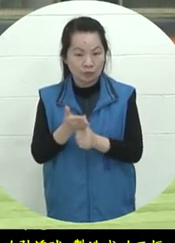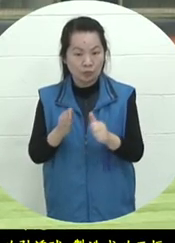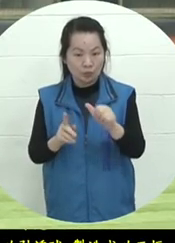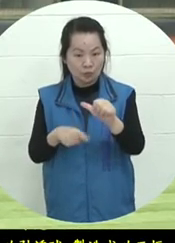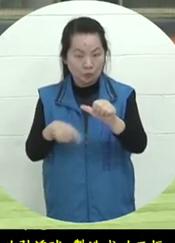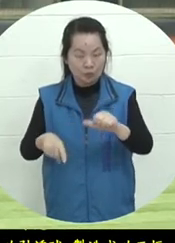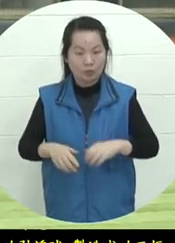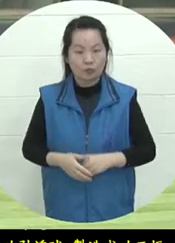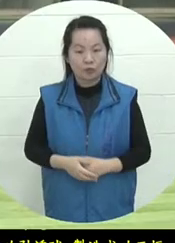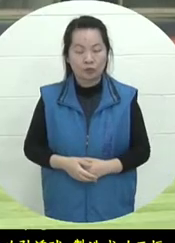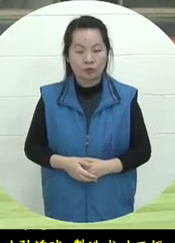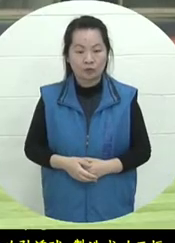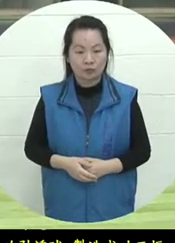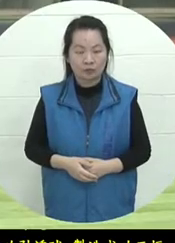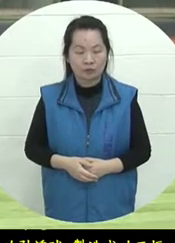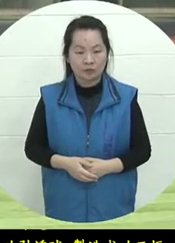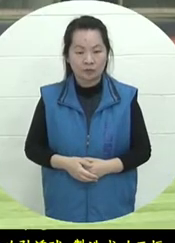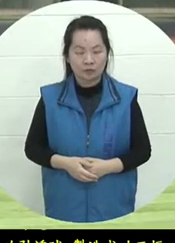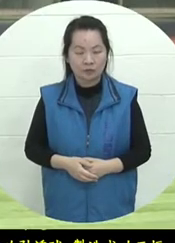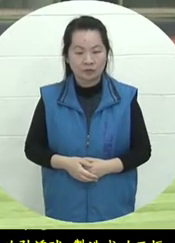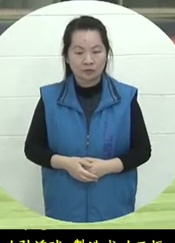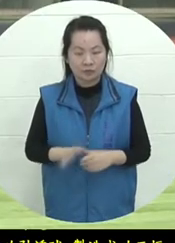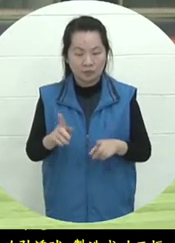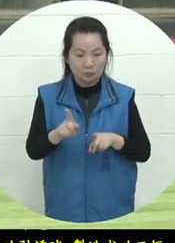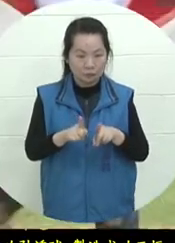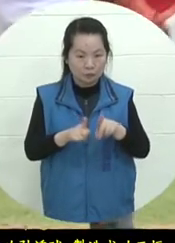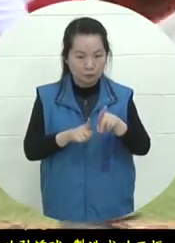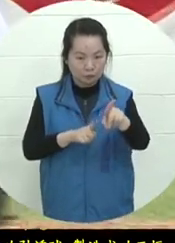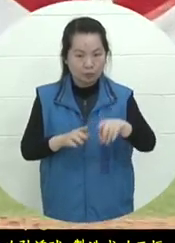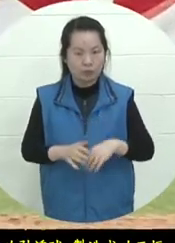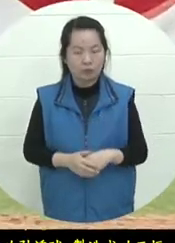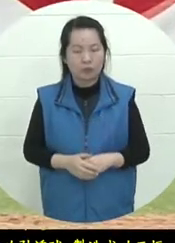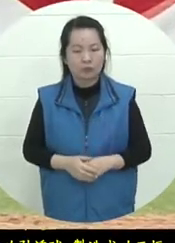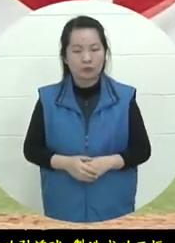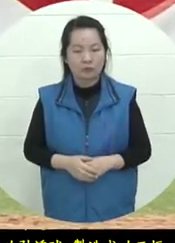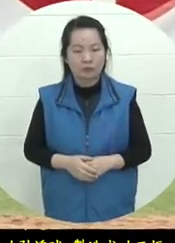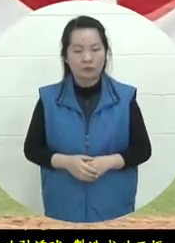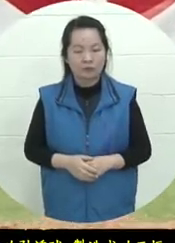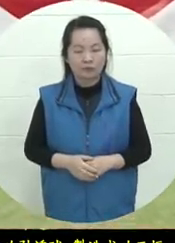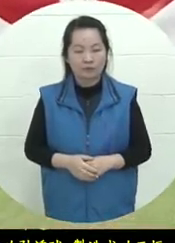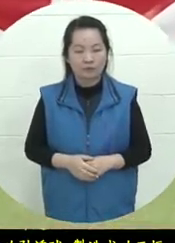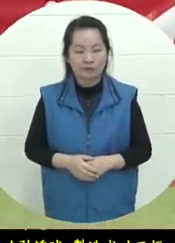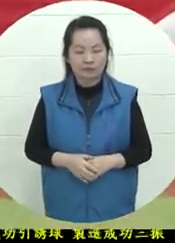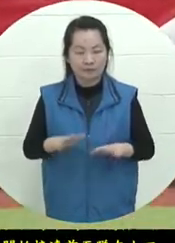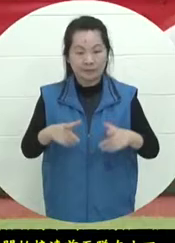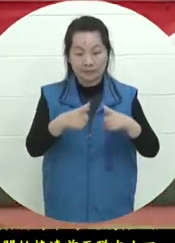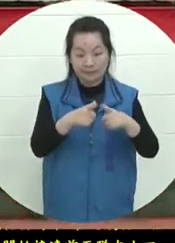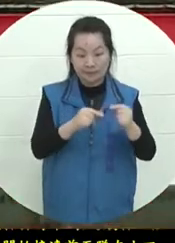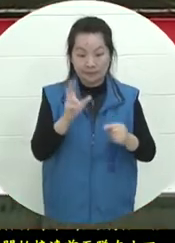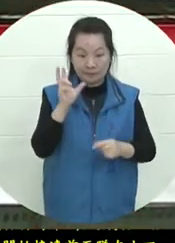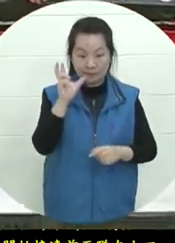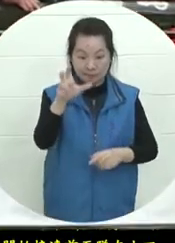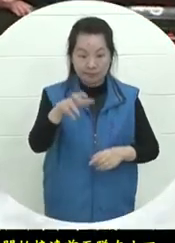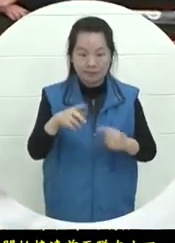This counterbalanced the situation where the score was reversed and the lead continued to expand . The Japanese team's pitchers were replaced